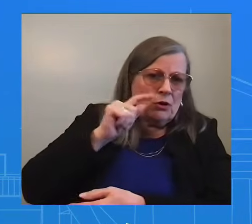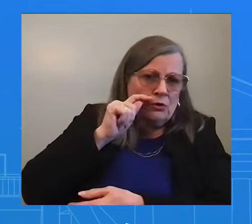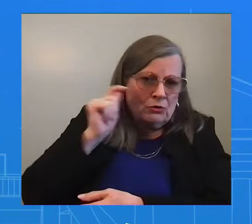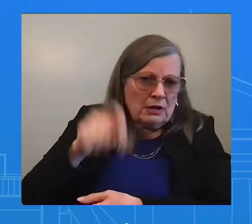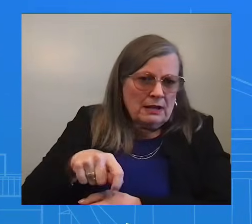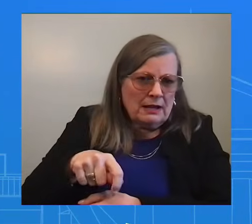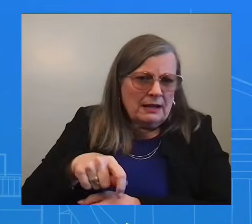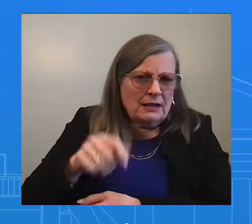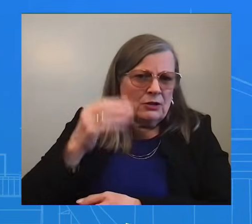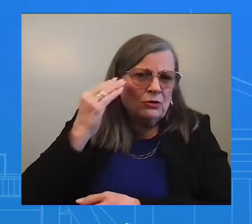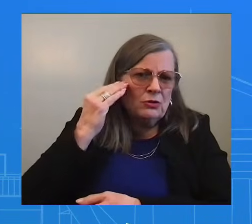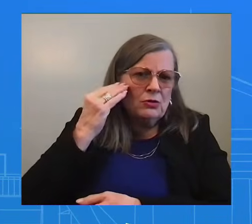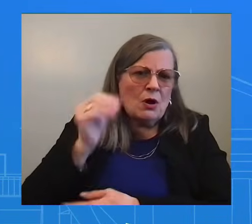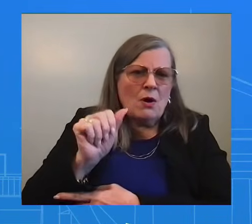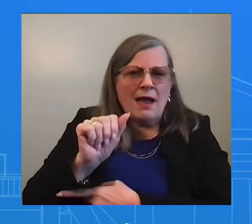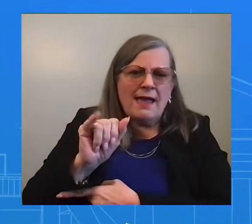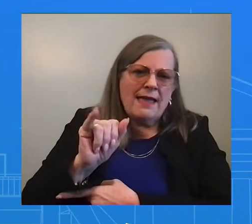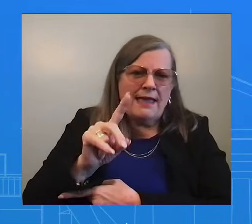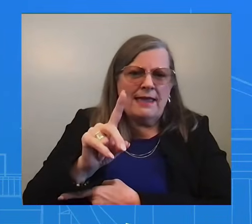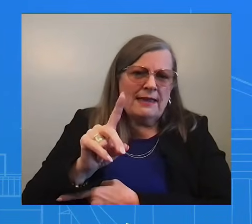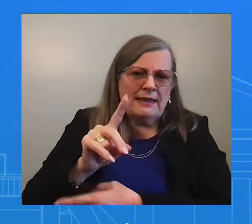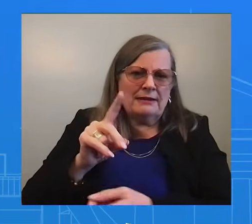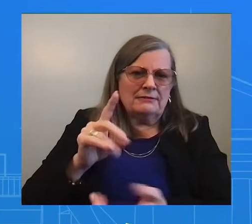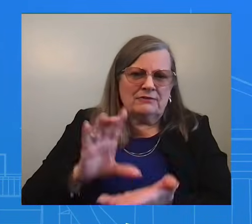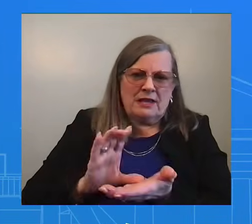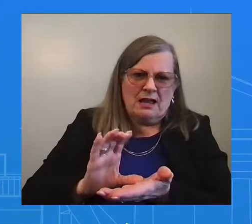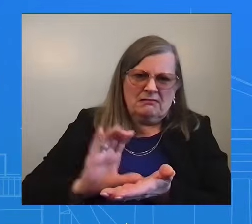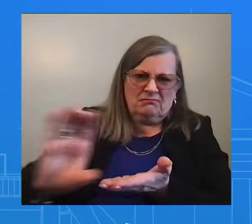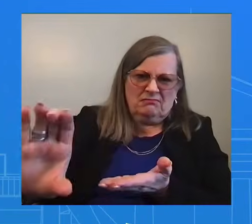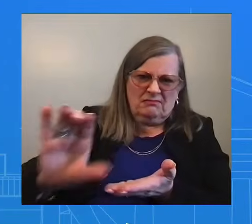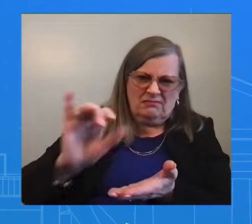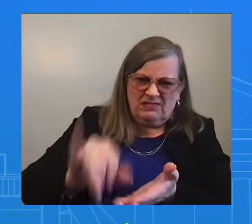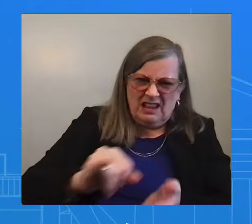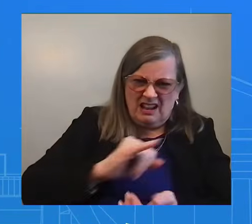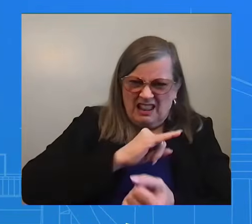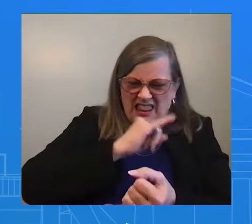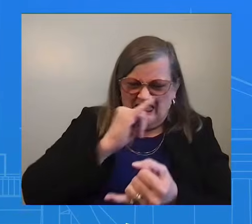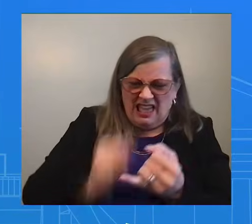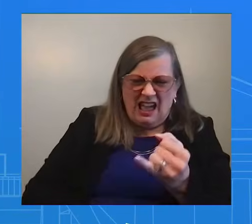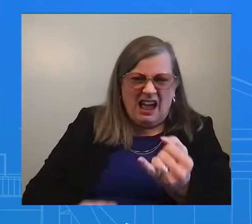or so the final one until Congress gives the United States more authority? Ms. Jean-Pierre: I mean, look, we've been very clear.